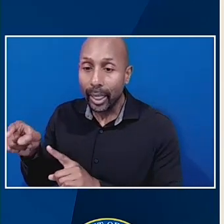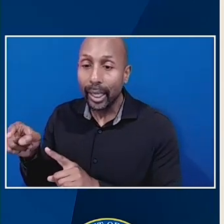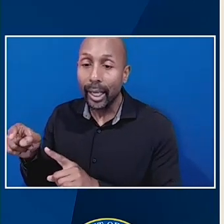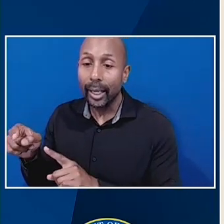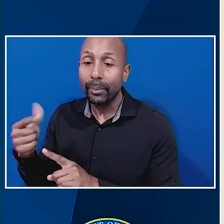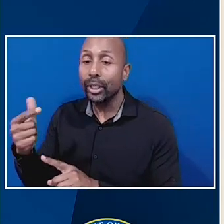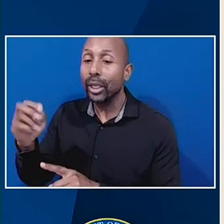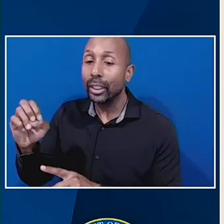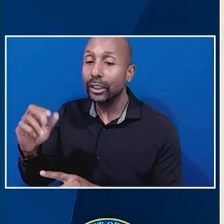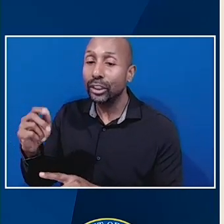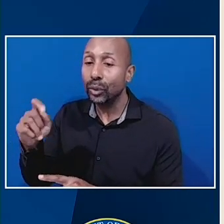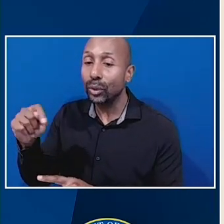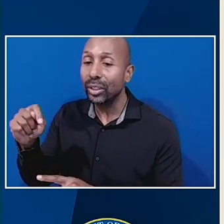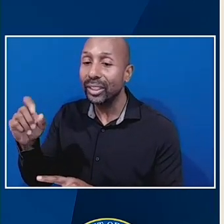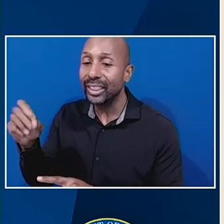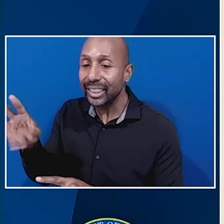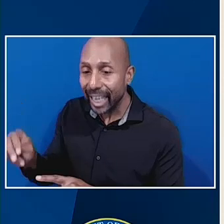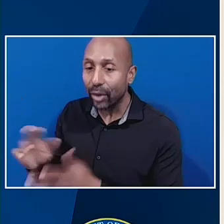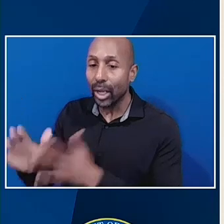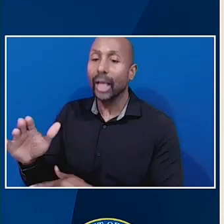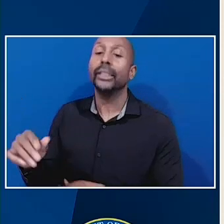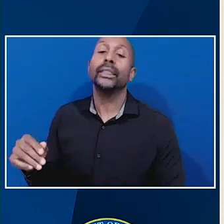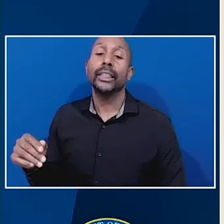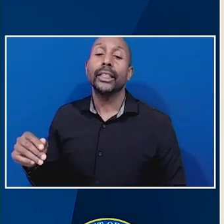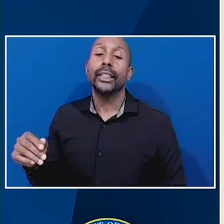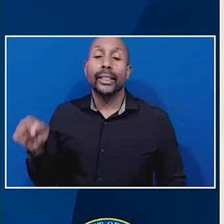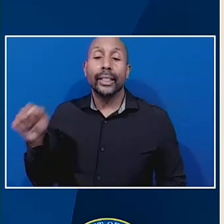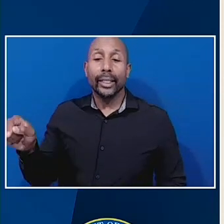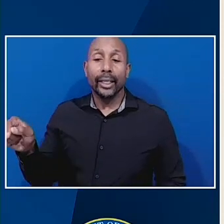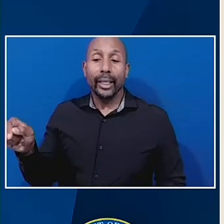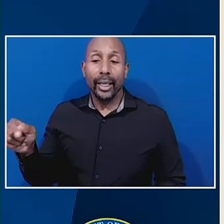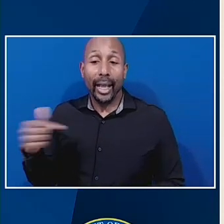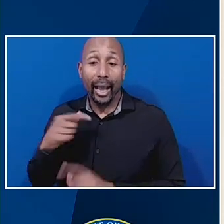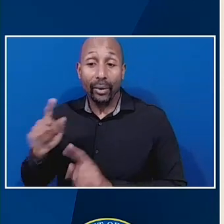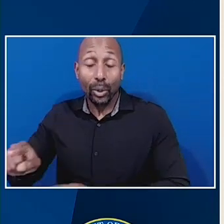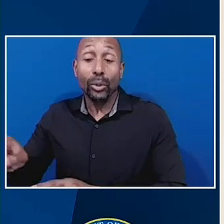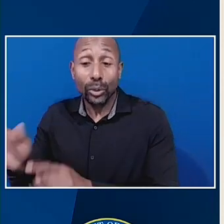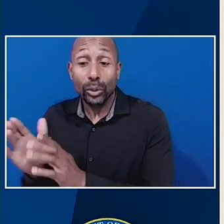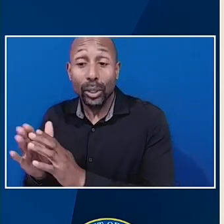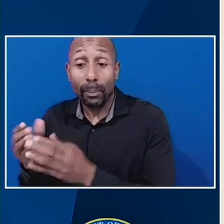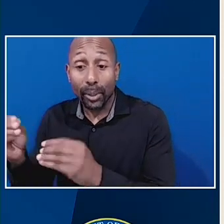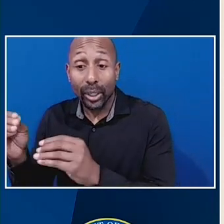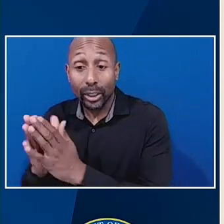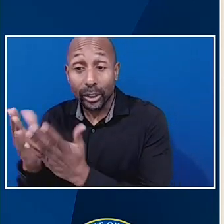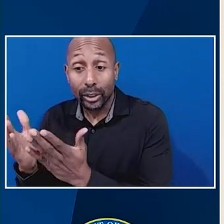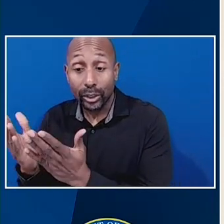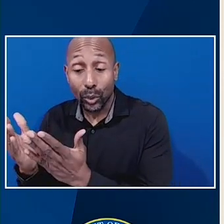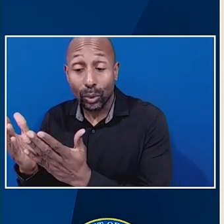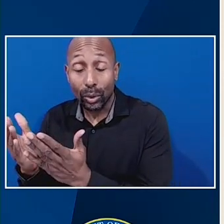to school early after break to ensure that I would be among the first to be there to get the materials that I needed before